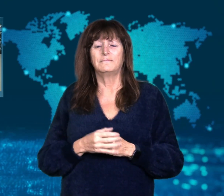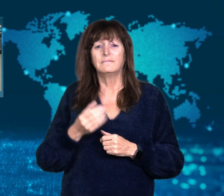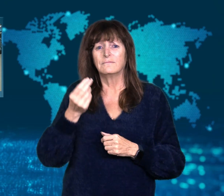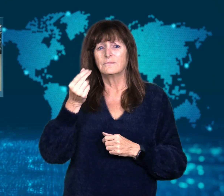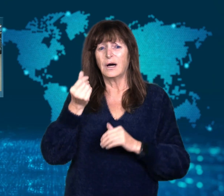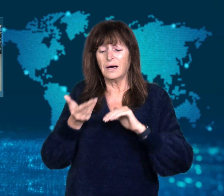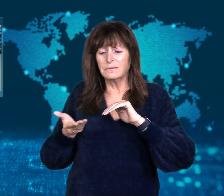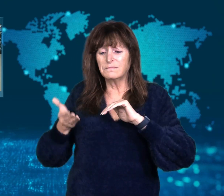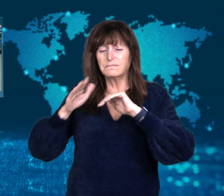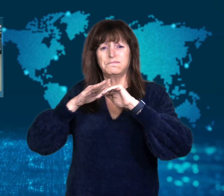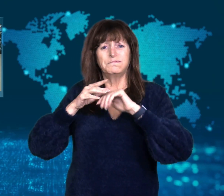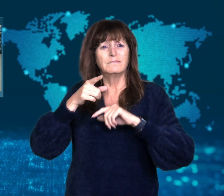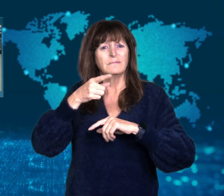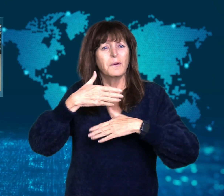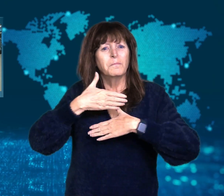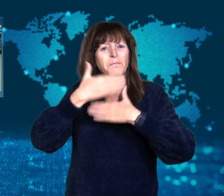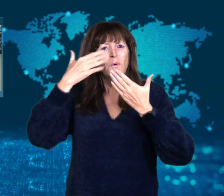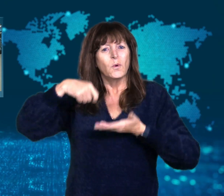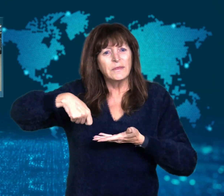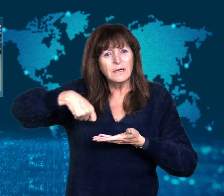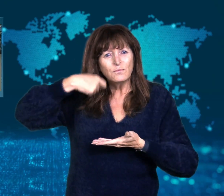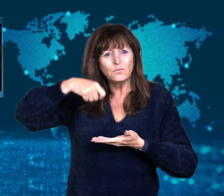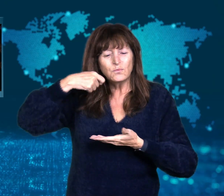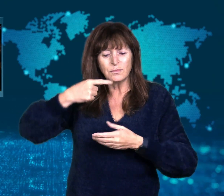grains due to poor harvests,